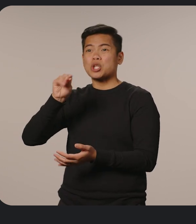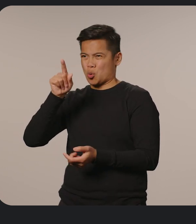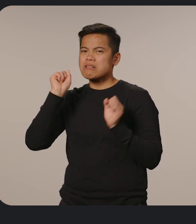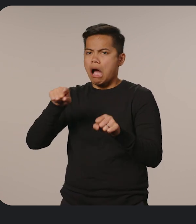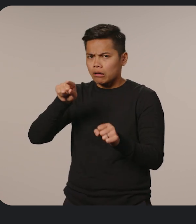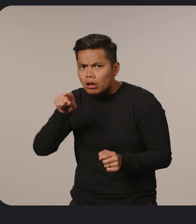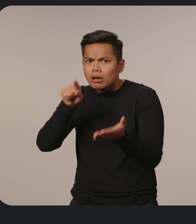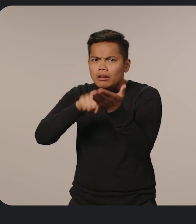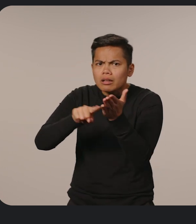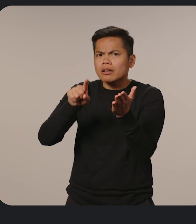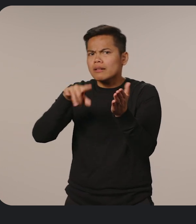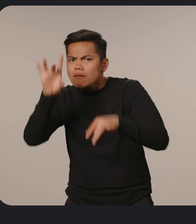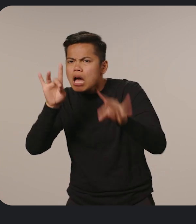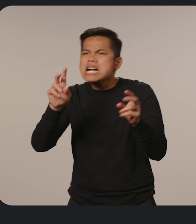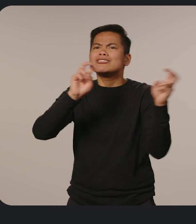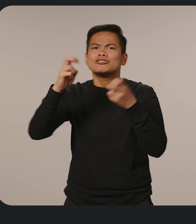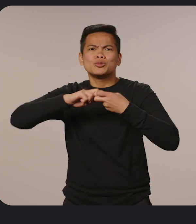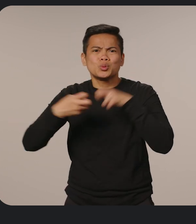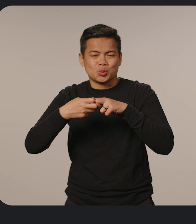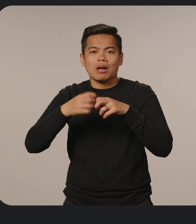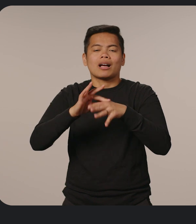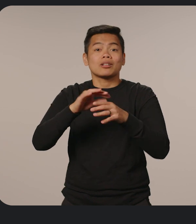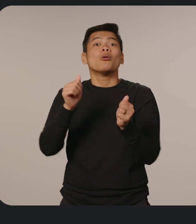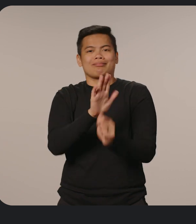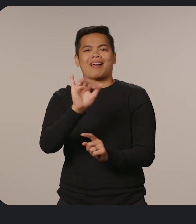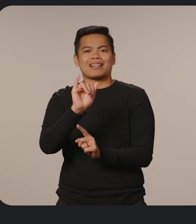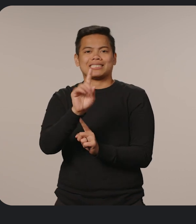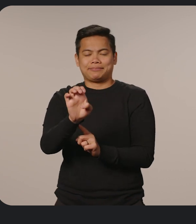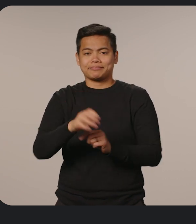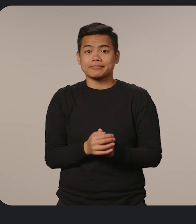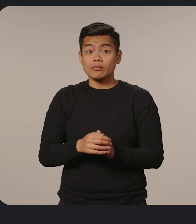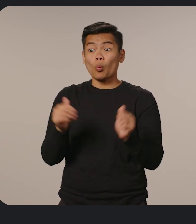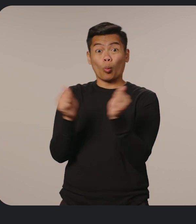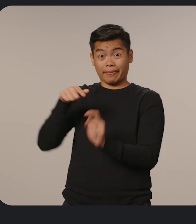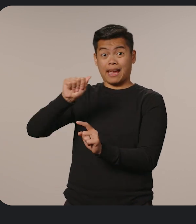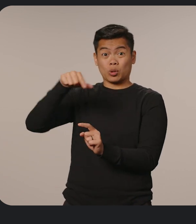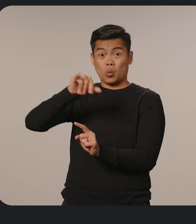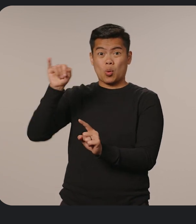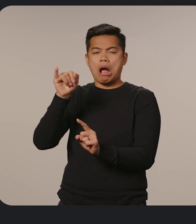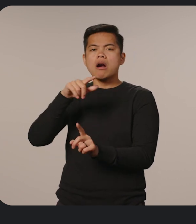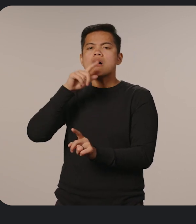issues within the context of your IDE